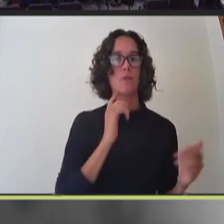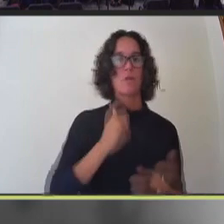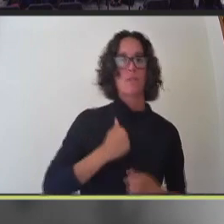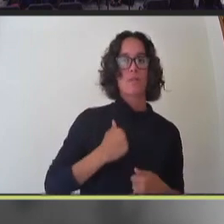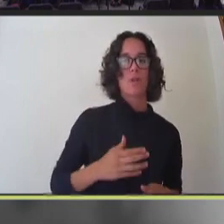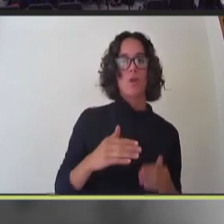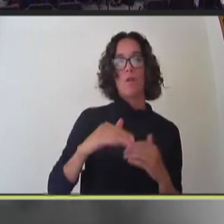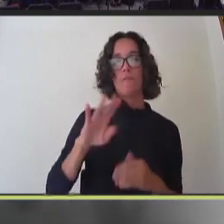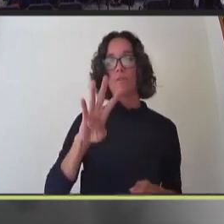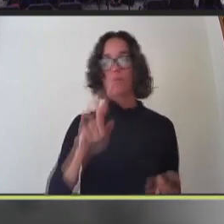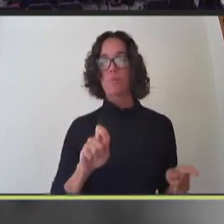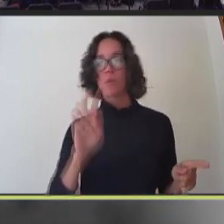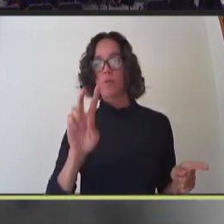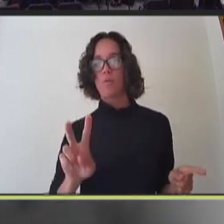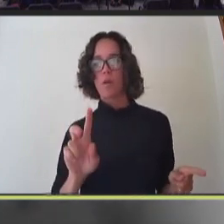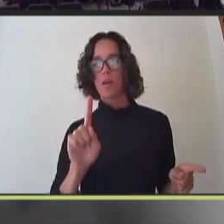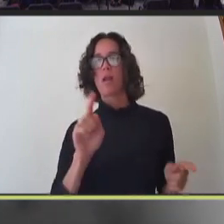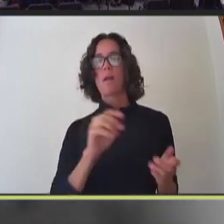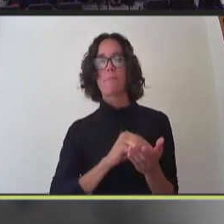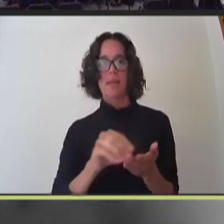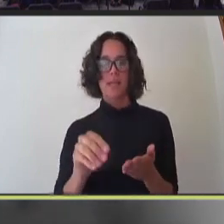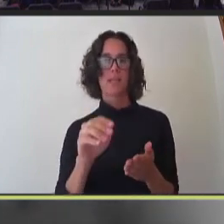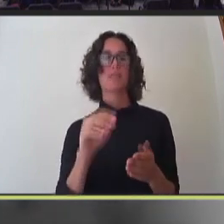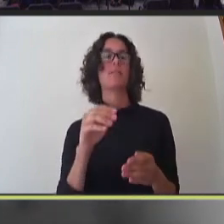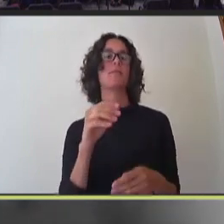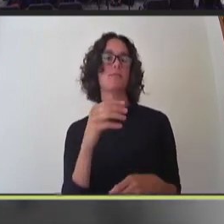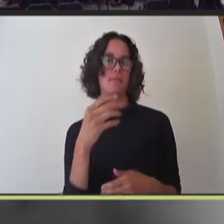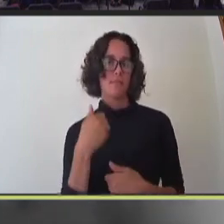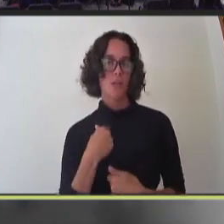have received over this time period. That information has